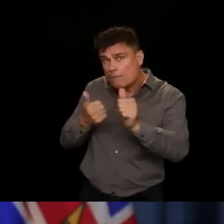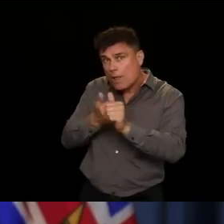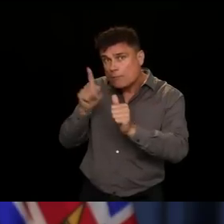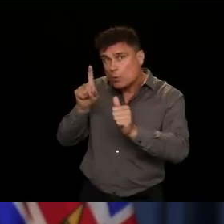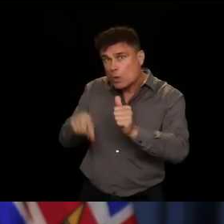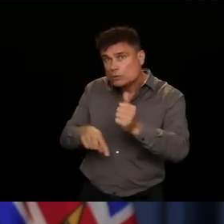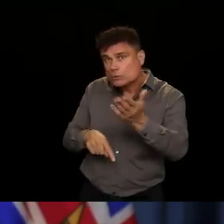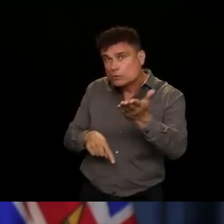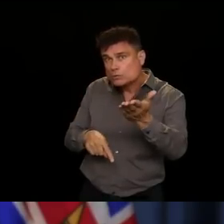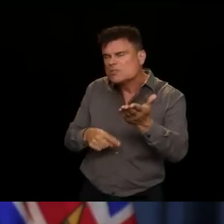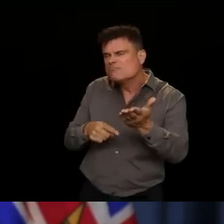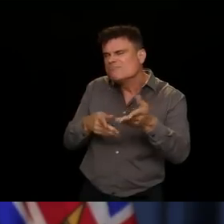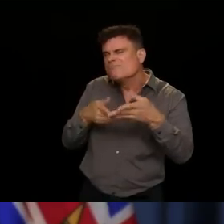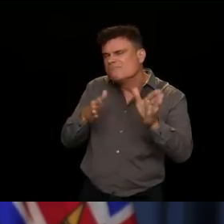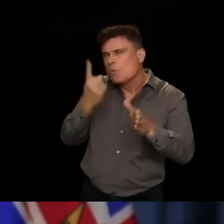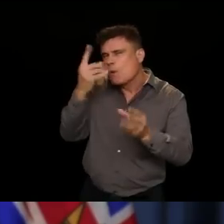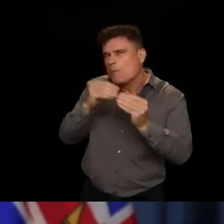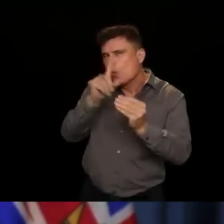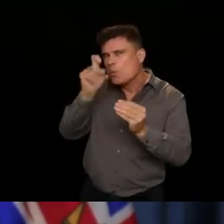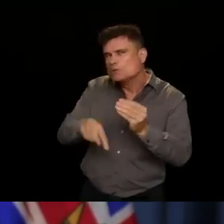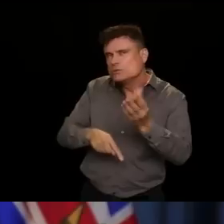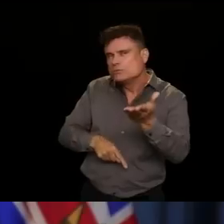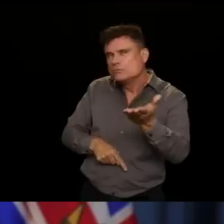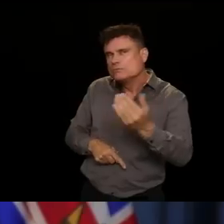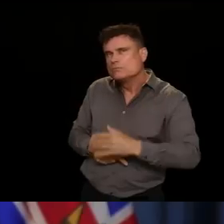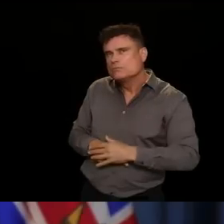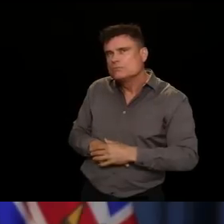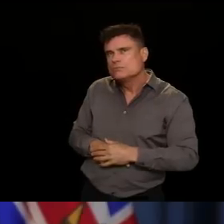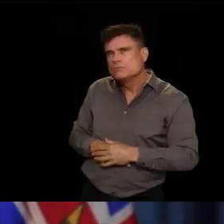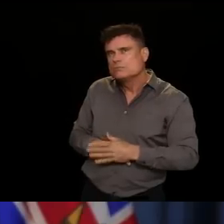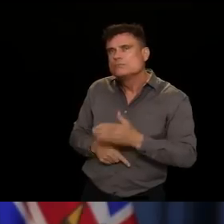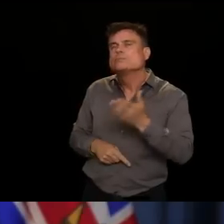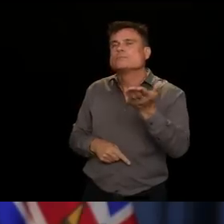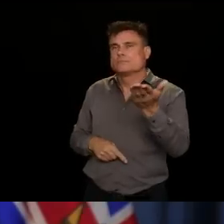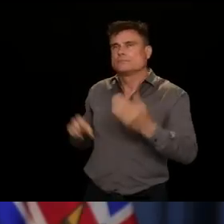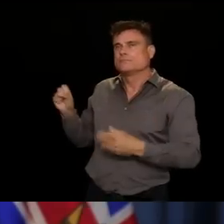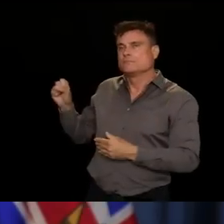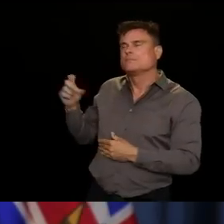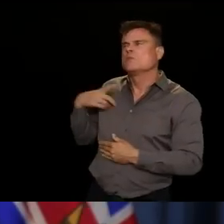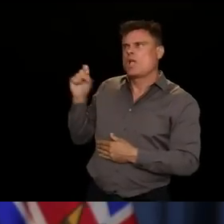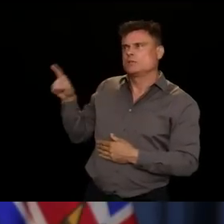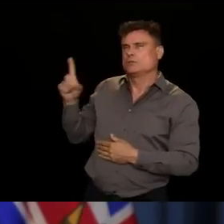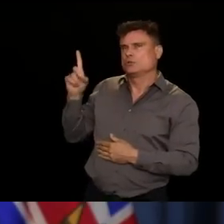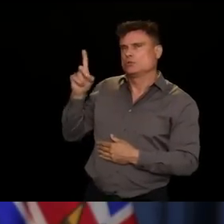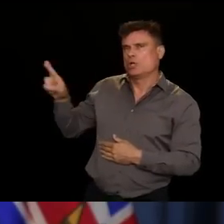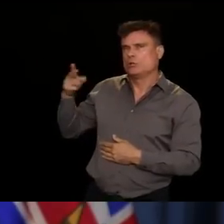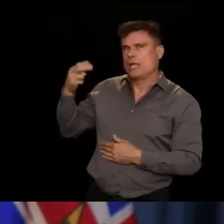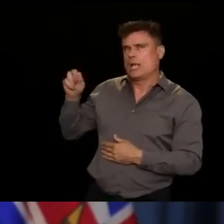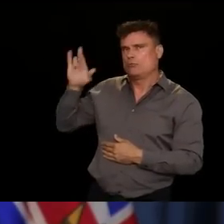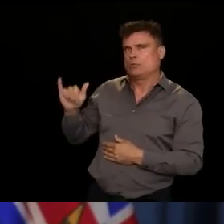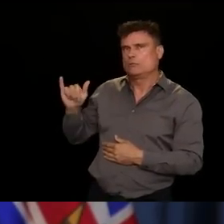continue to hold the line on the issue of visitors to and from the United States. Thank you very much, I look forward to seeing